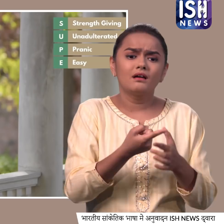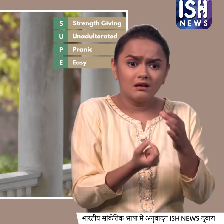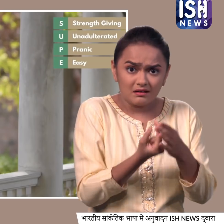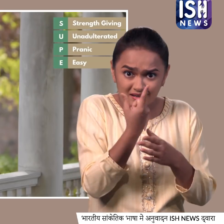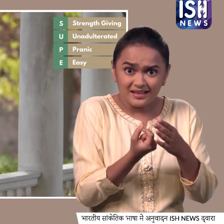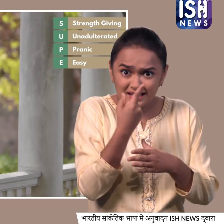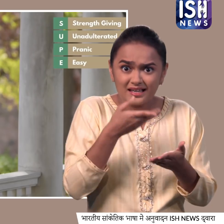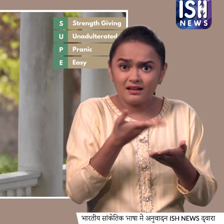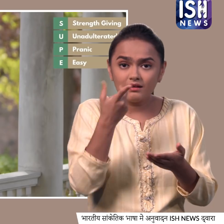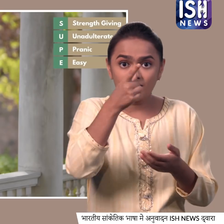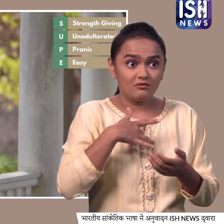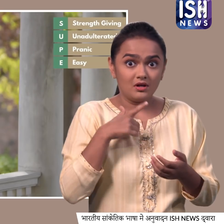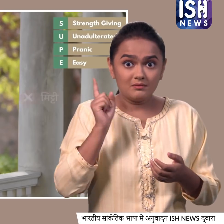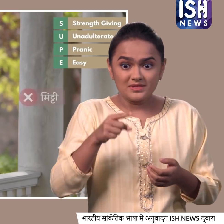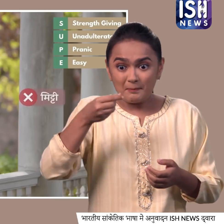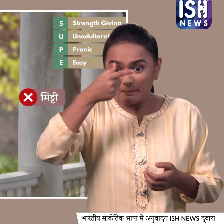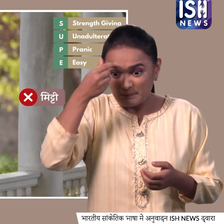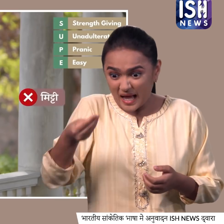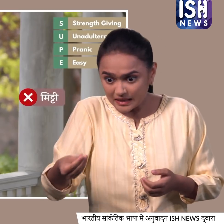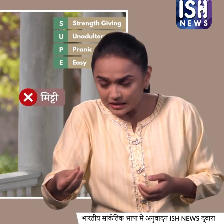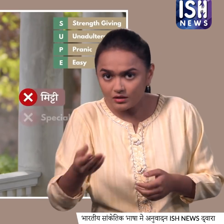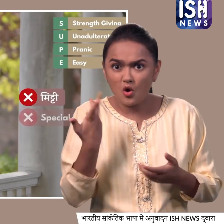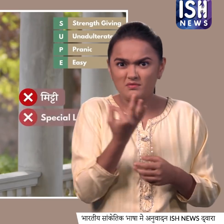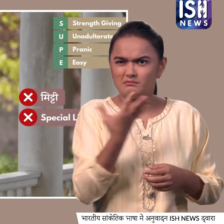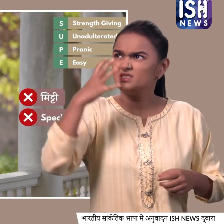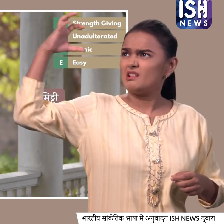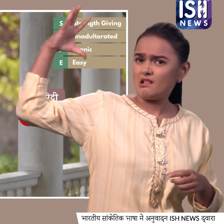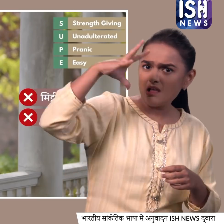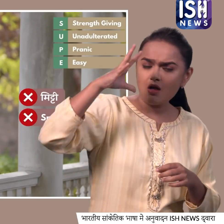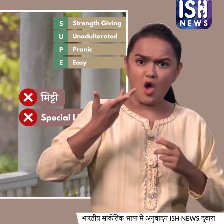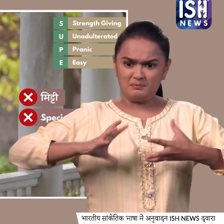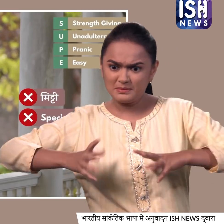To grow them, you don't need any soil, or special light, or machine,